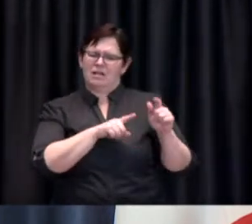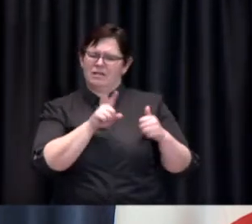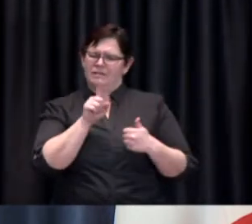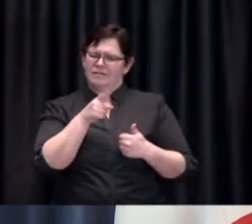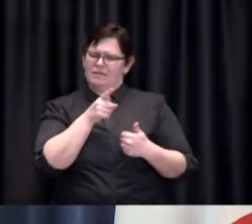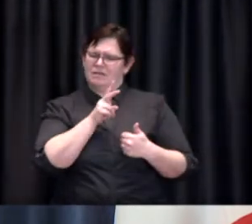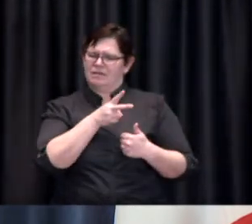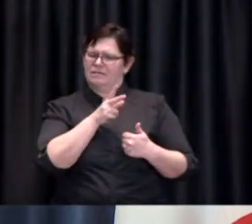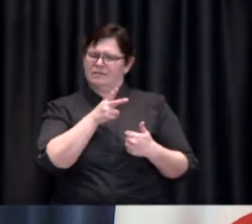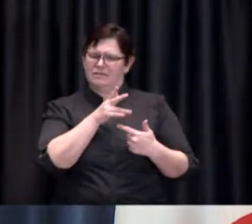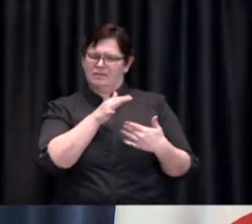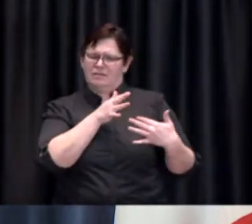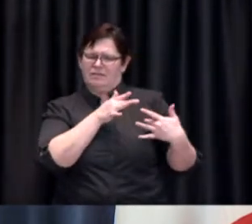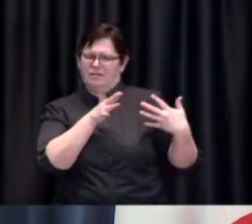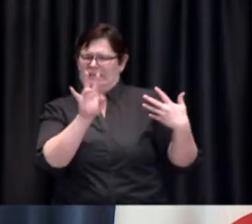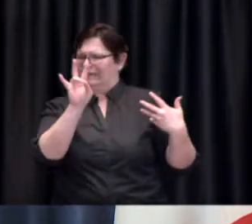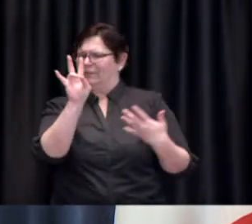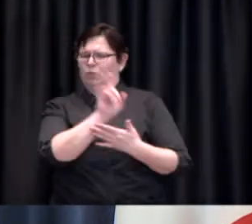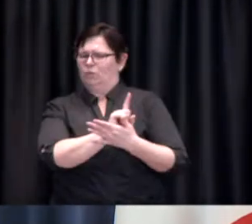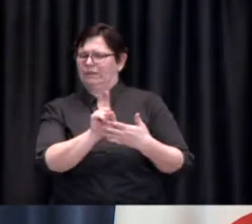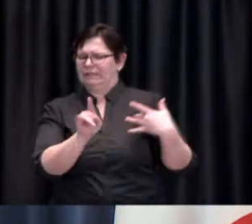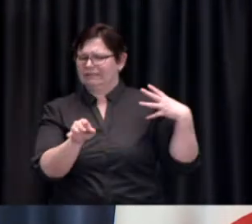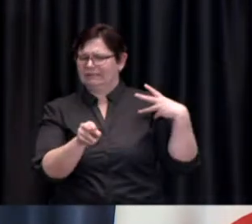is naming individual businesses with outbreaks